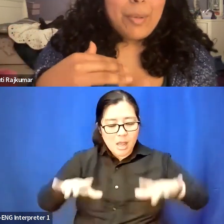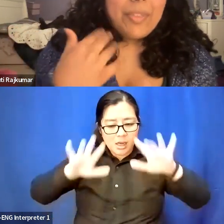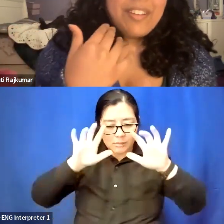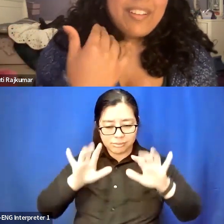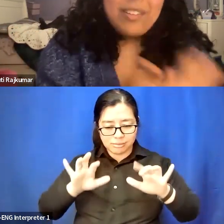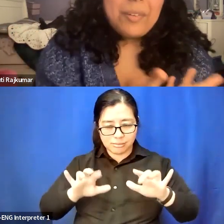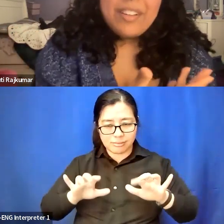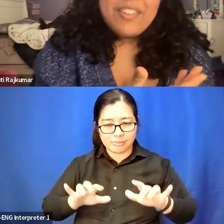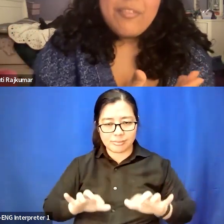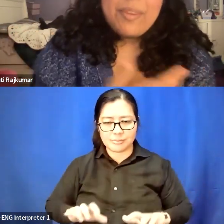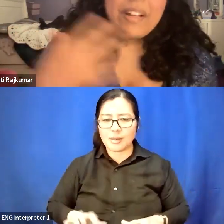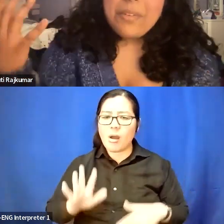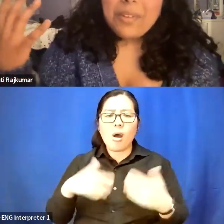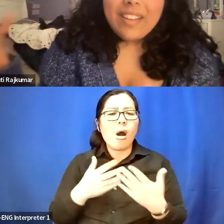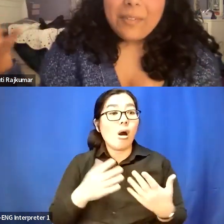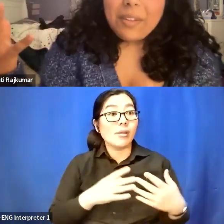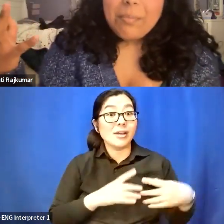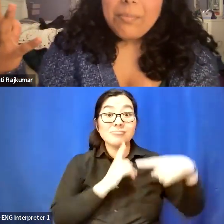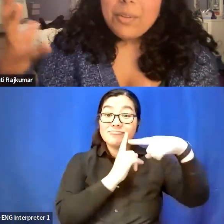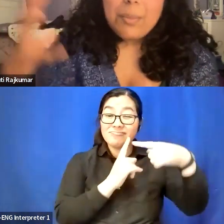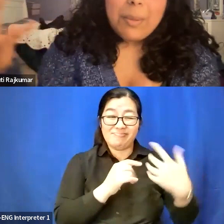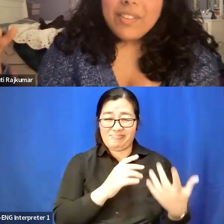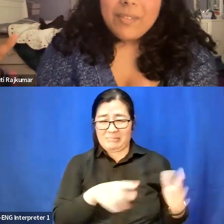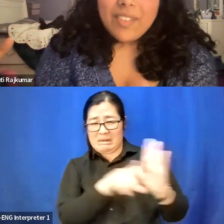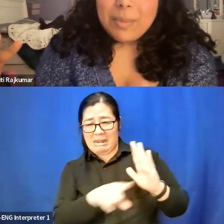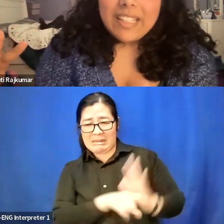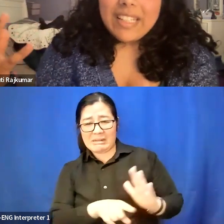both the not so great stuff but then also like the really beautiful moment of disability